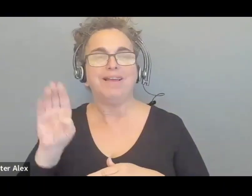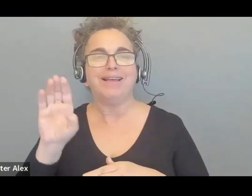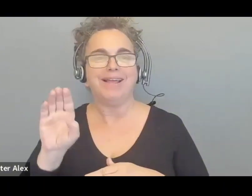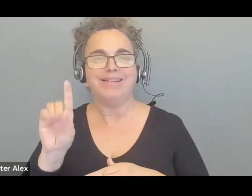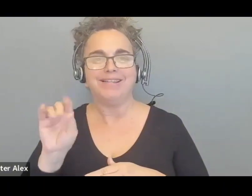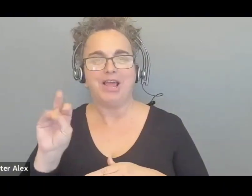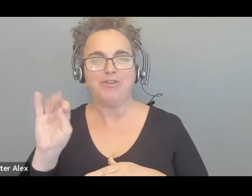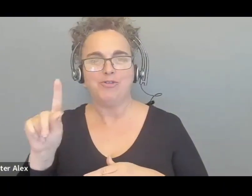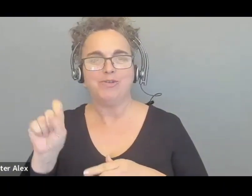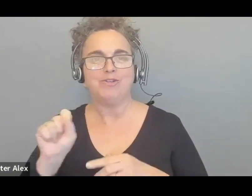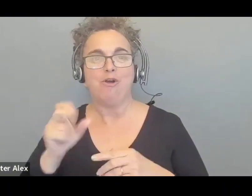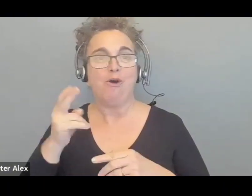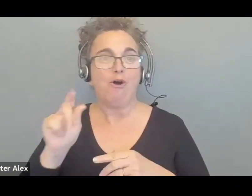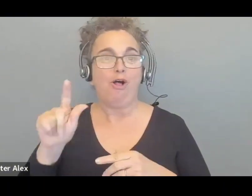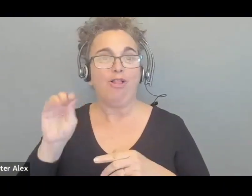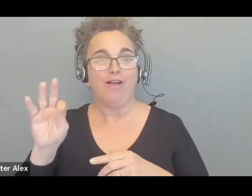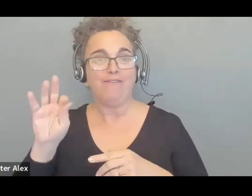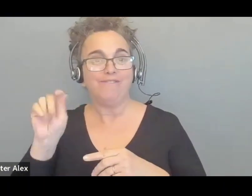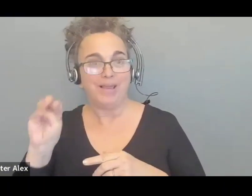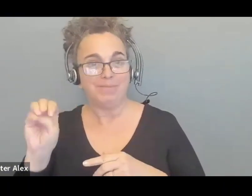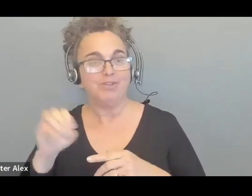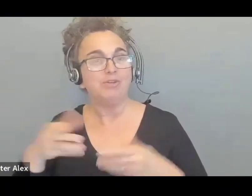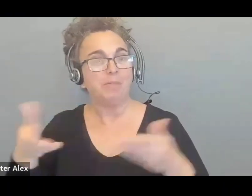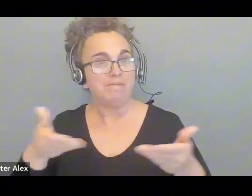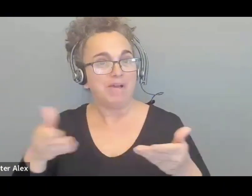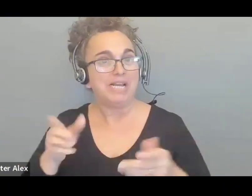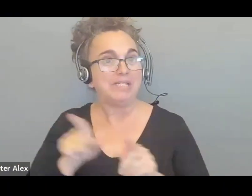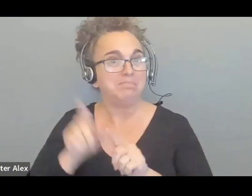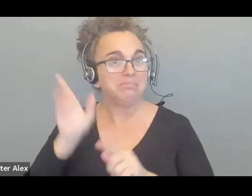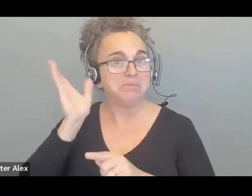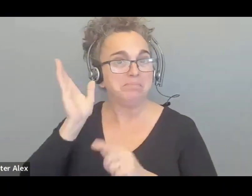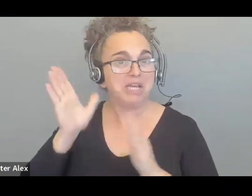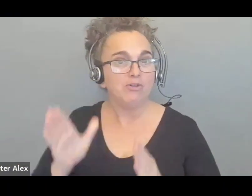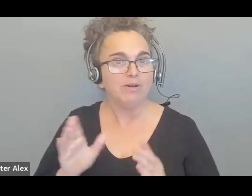She has been an invited speaker at major conferences globally, including UX Talks